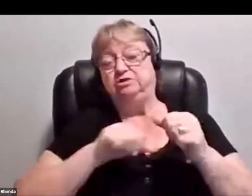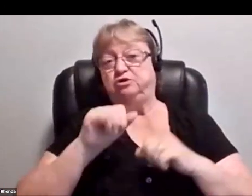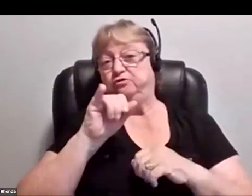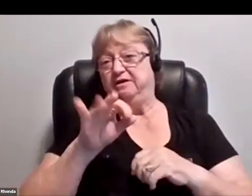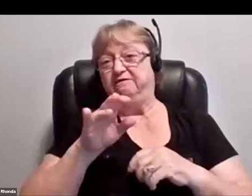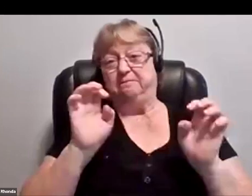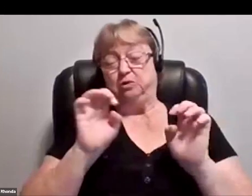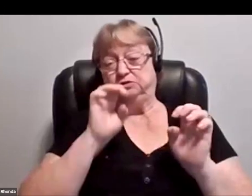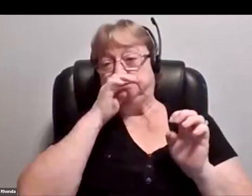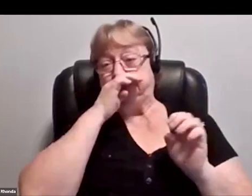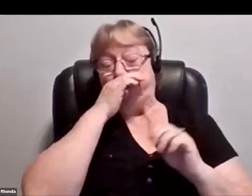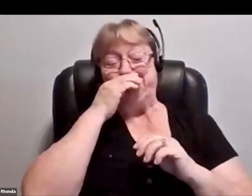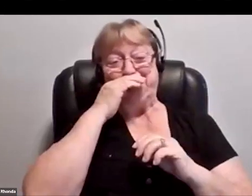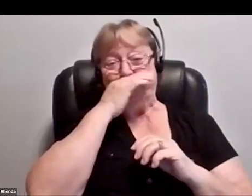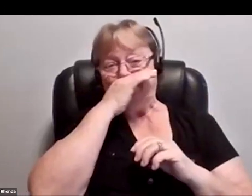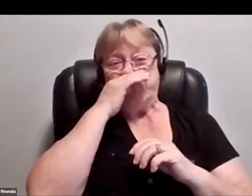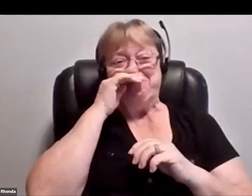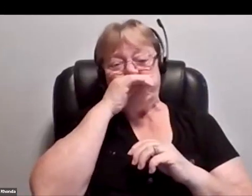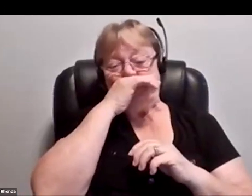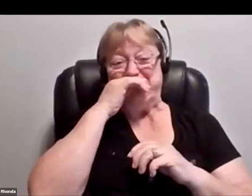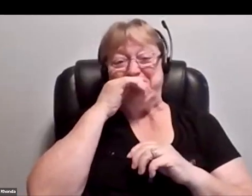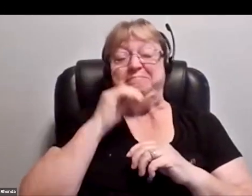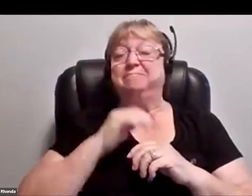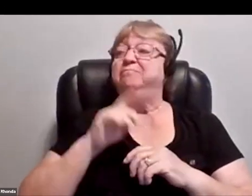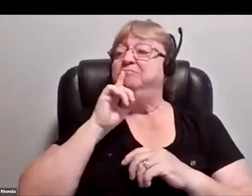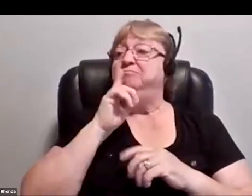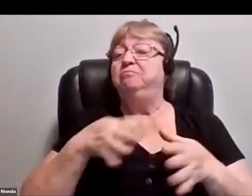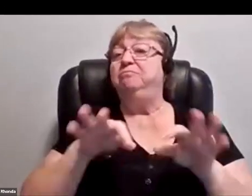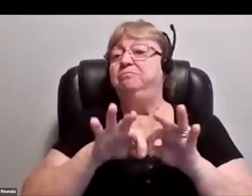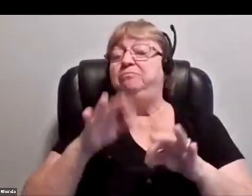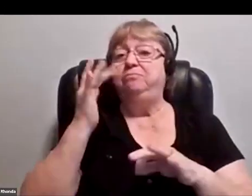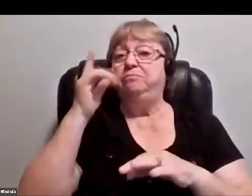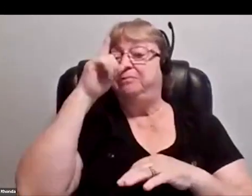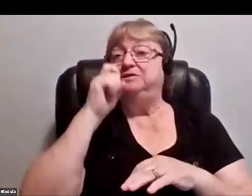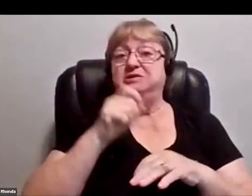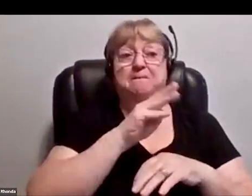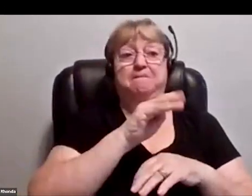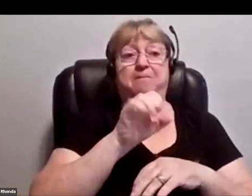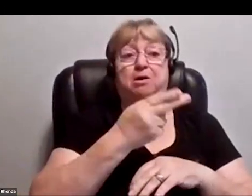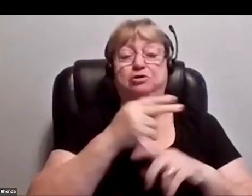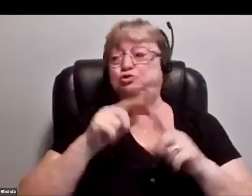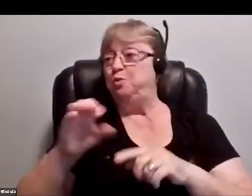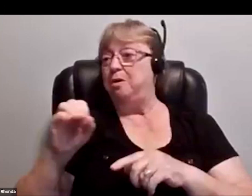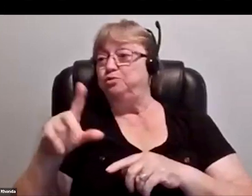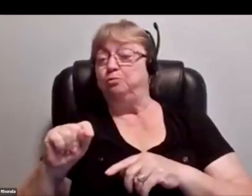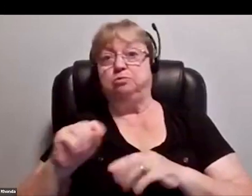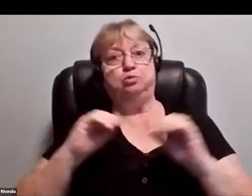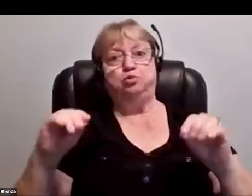It's really important because from about March to October, there's no flights that come in or out of the South Pole.